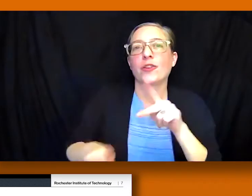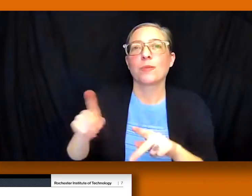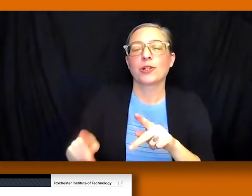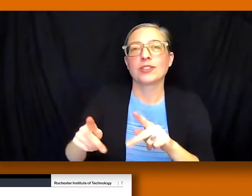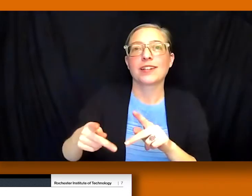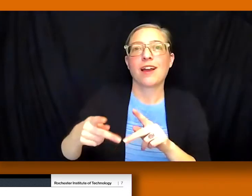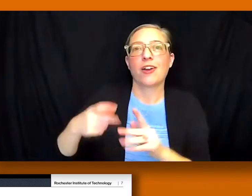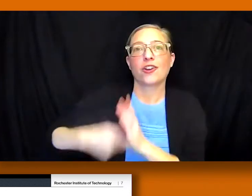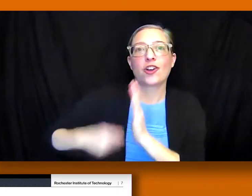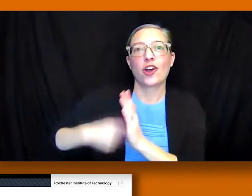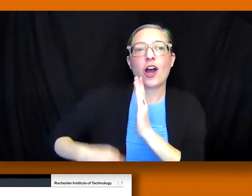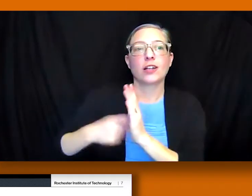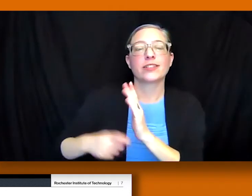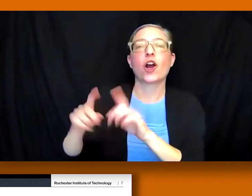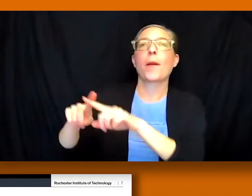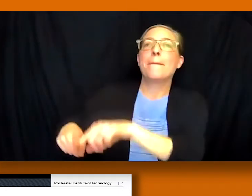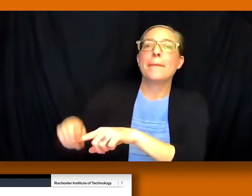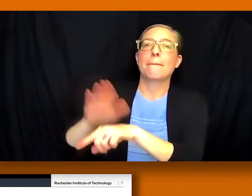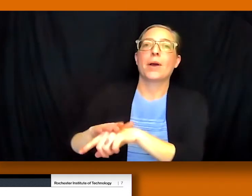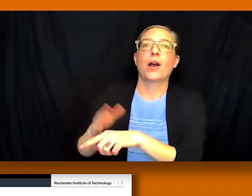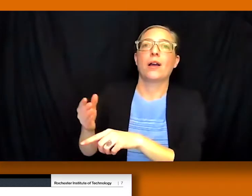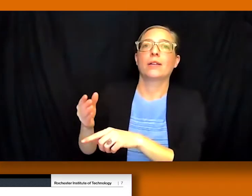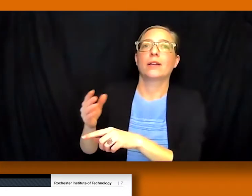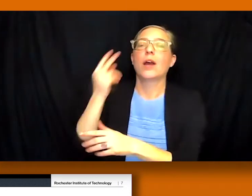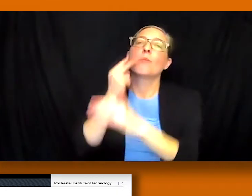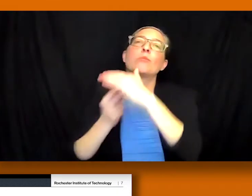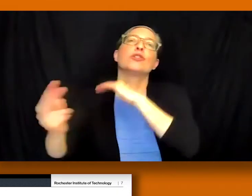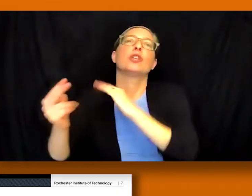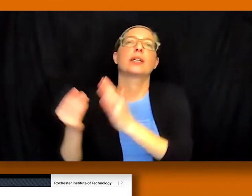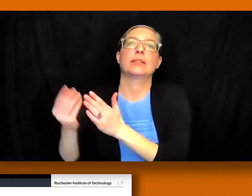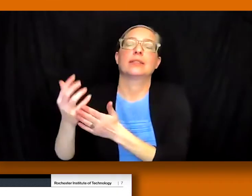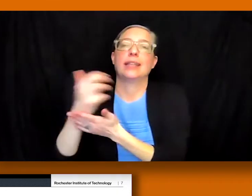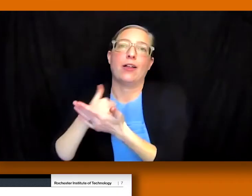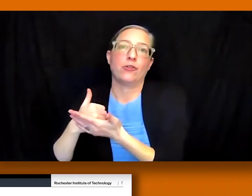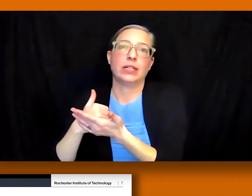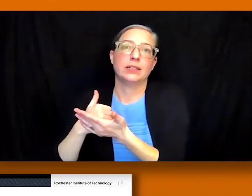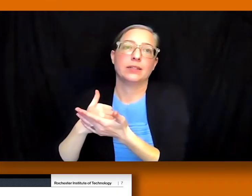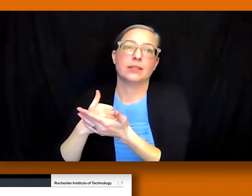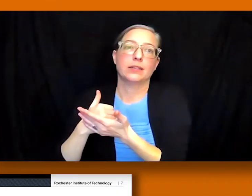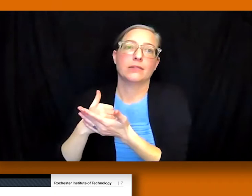and projected effort just like the PI and co-PI as well. Um...